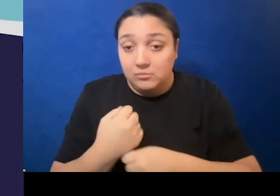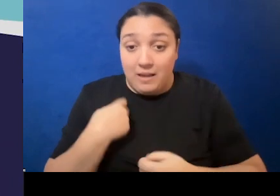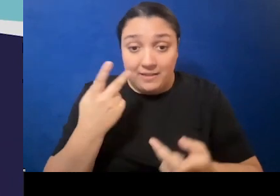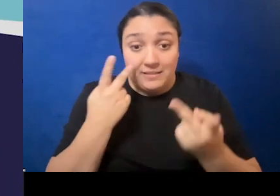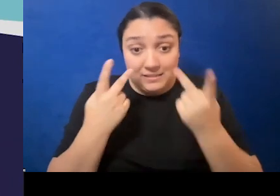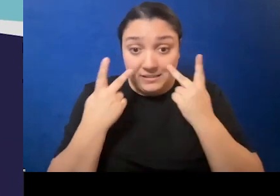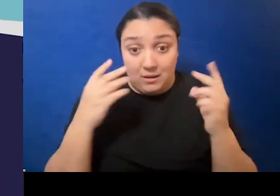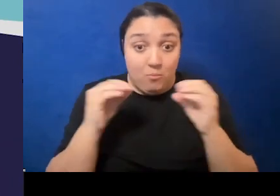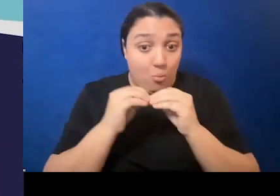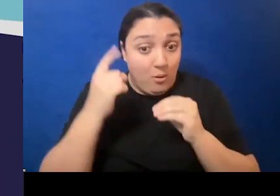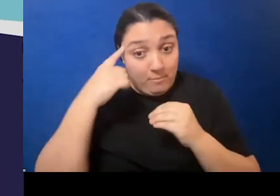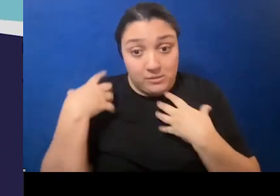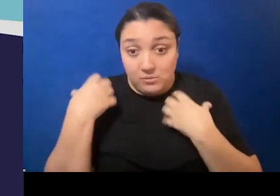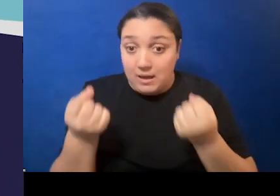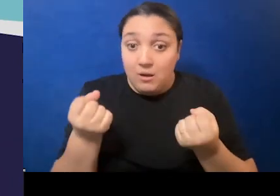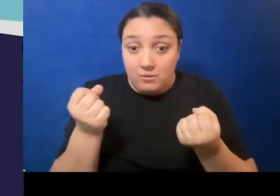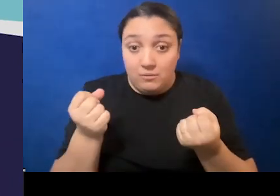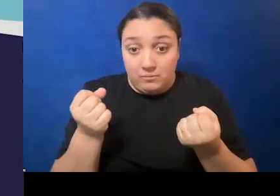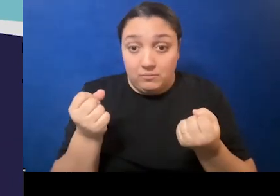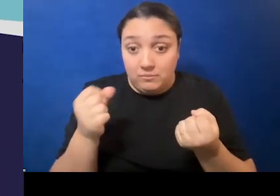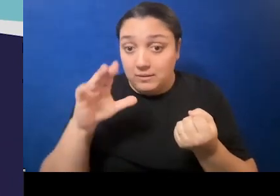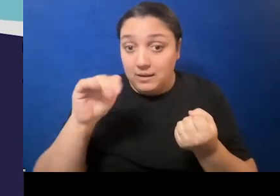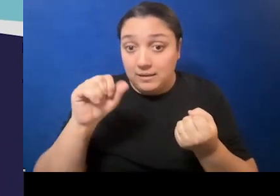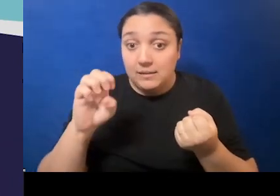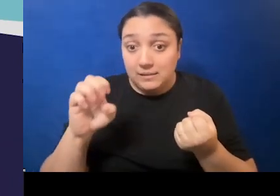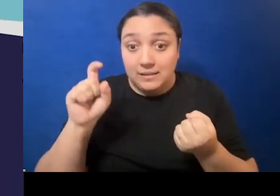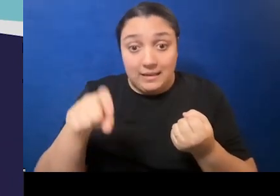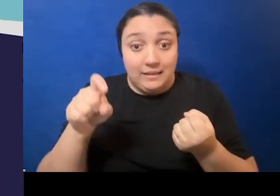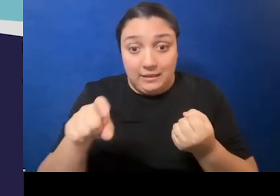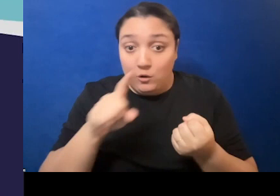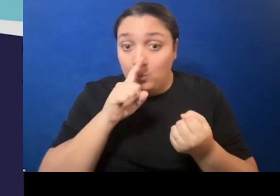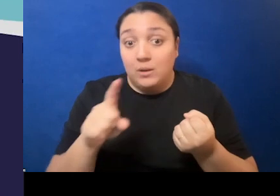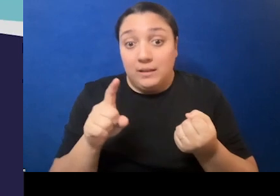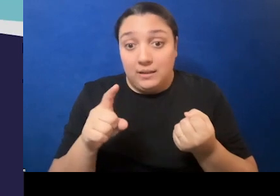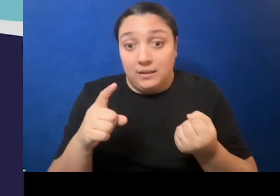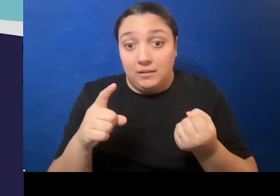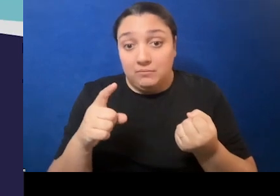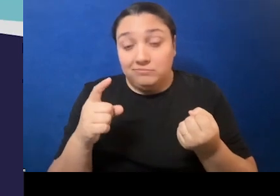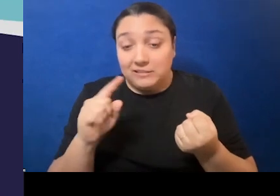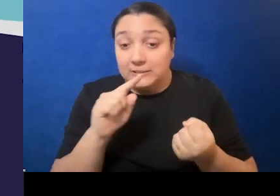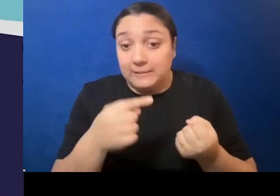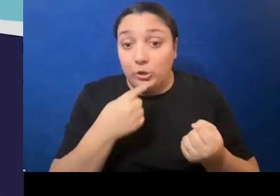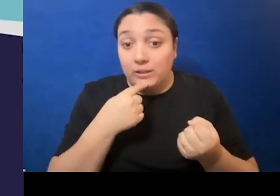DECADE AGO WE WERE SEEING MORE MENTAL HEALTH CASES THAN OTHER CASES AS THE CASES THAT NEED